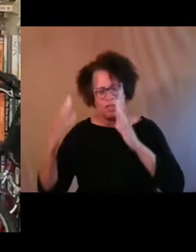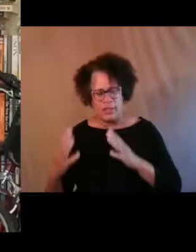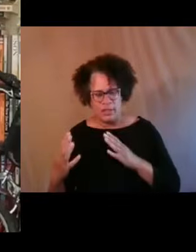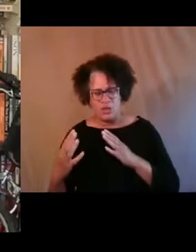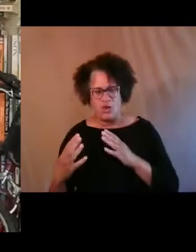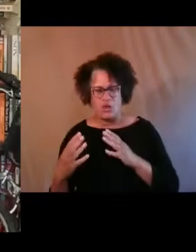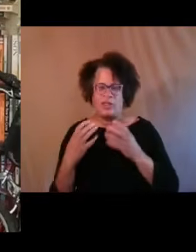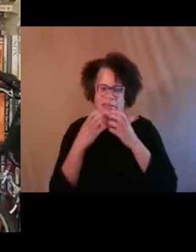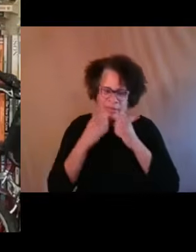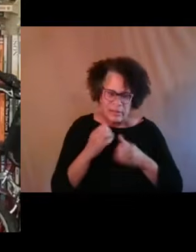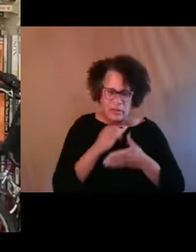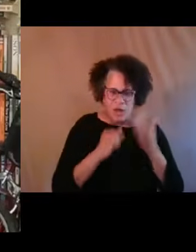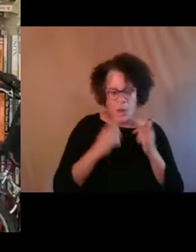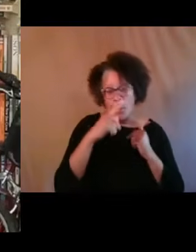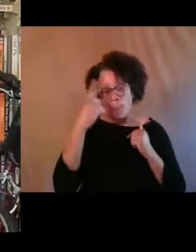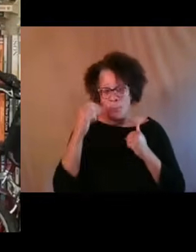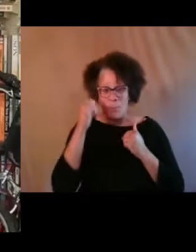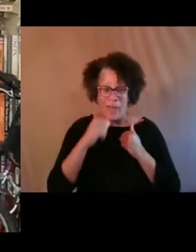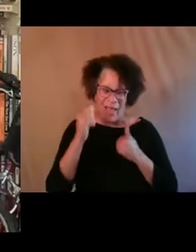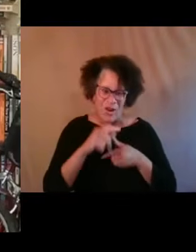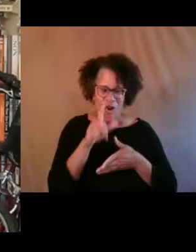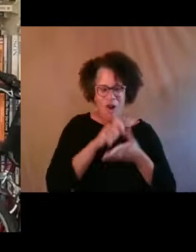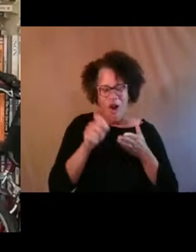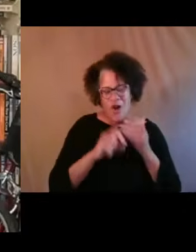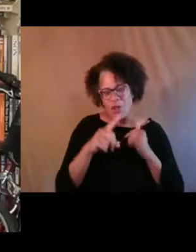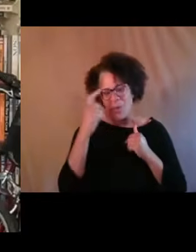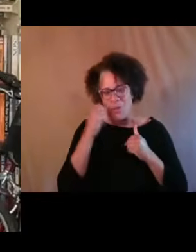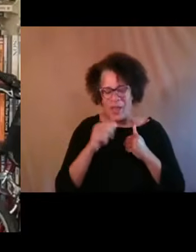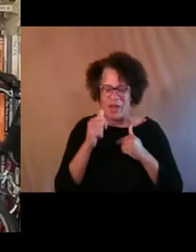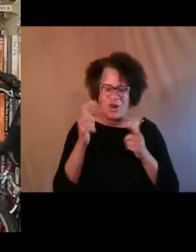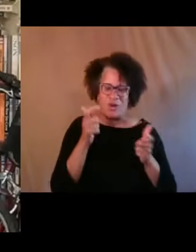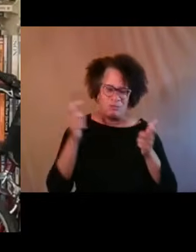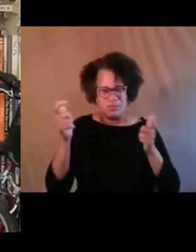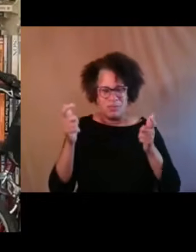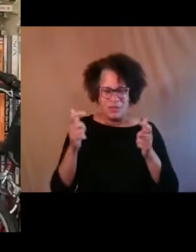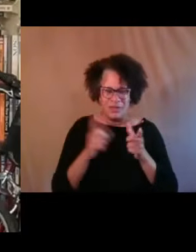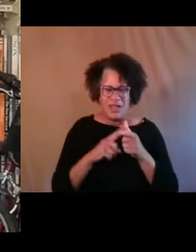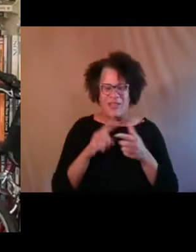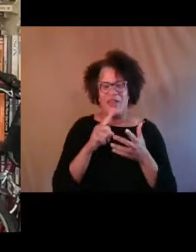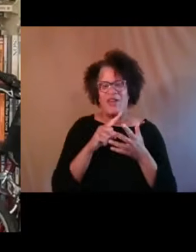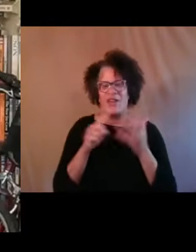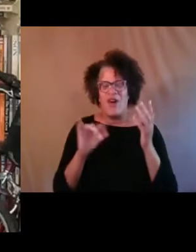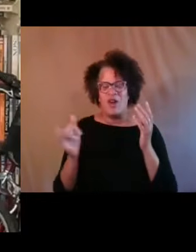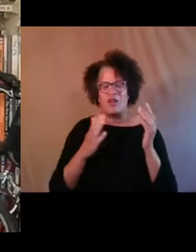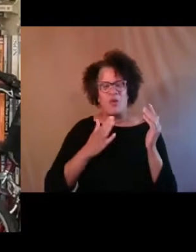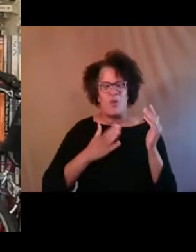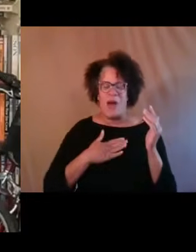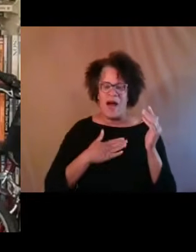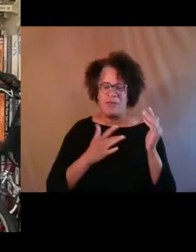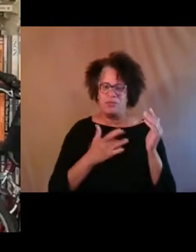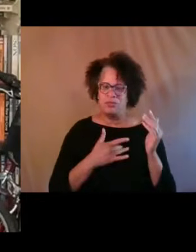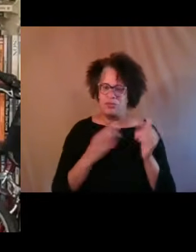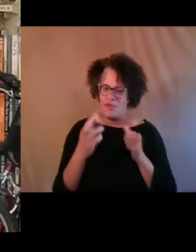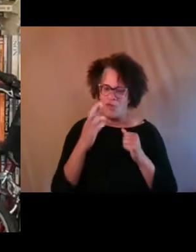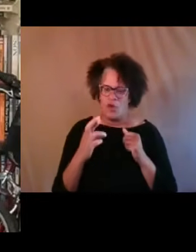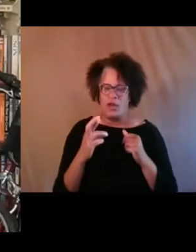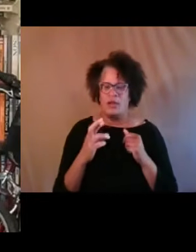Black girl author, BlackGirl Mansion, also my dear friend and sister,